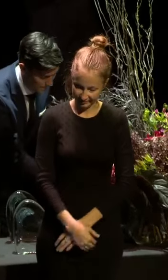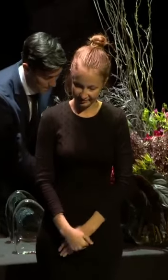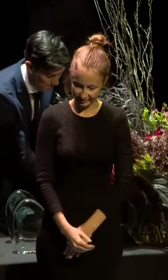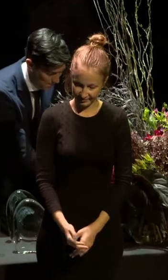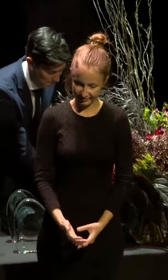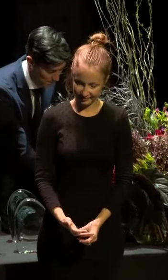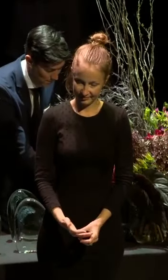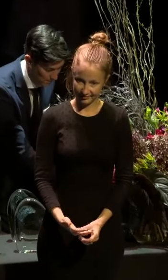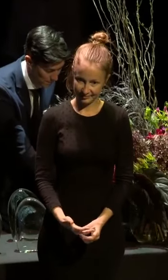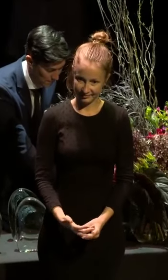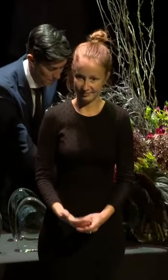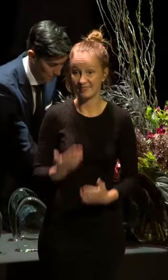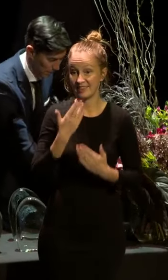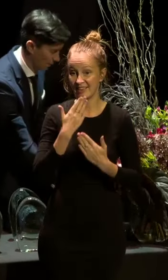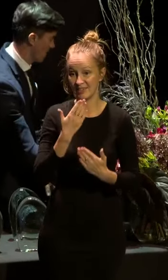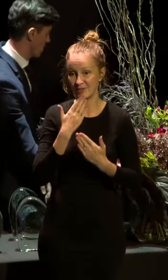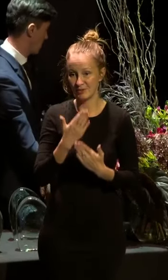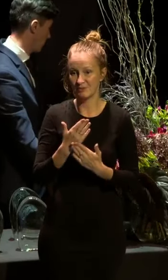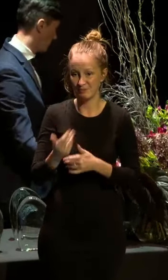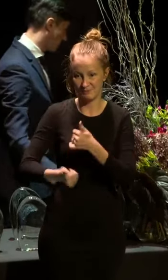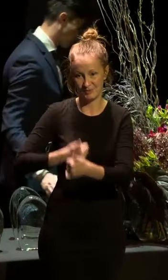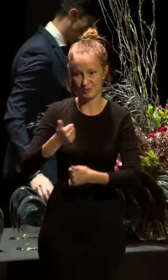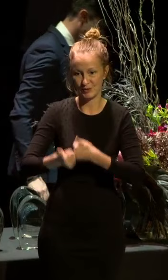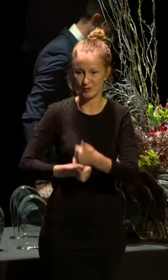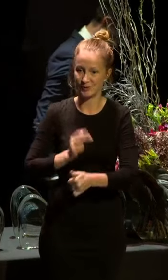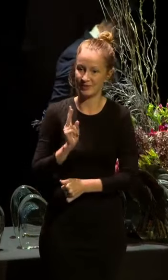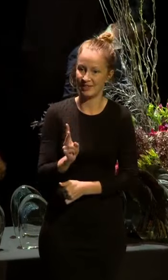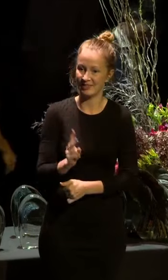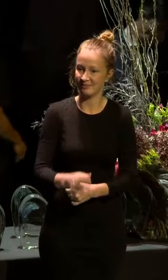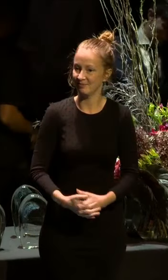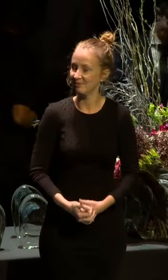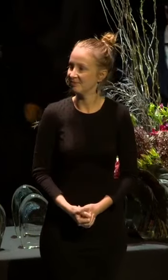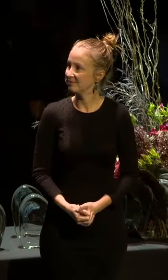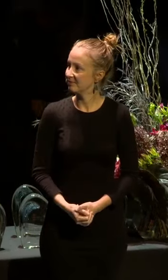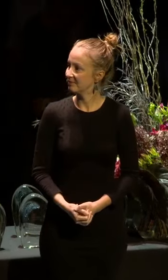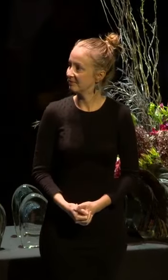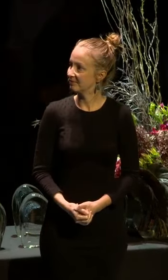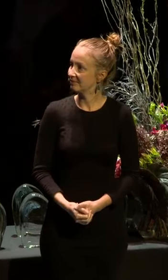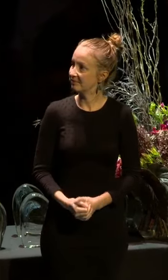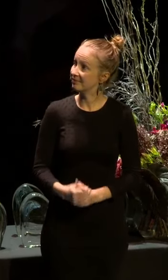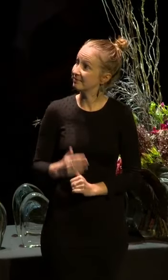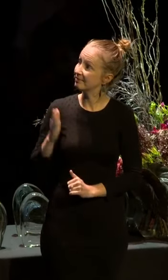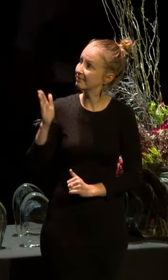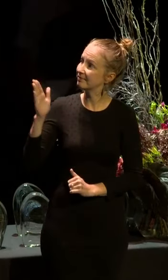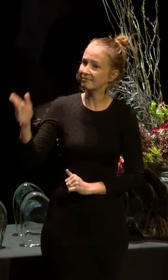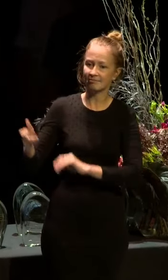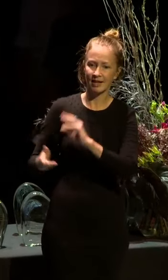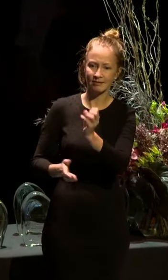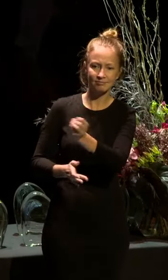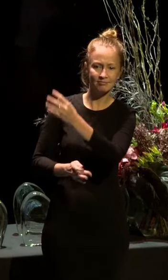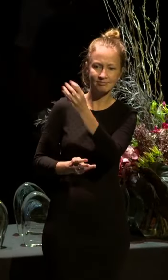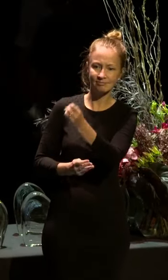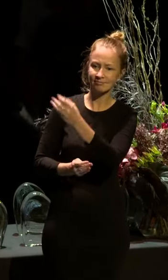Thank you so much, Michelle. Warmest congratulations again. As that montage beautifully illustrated,